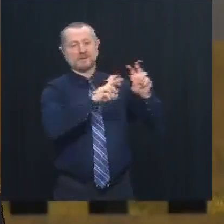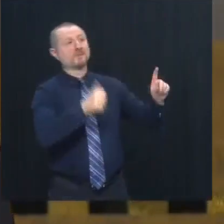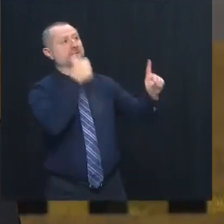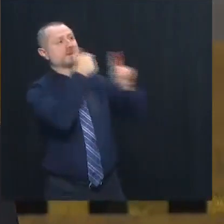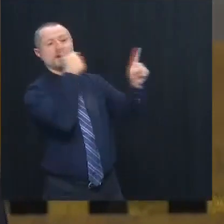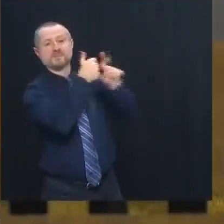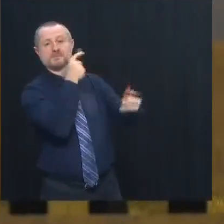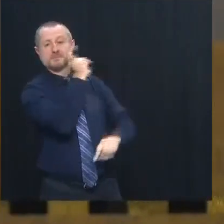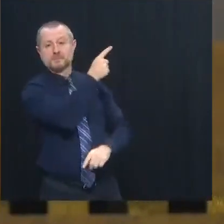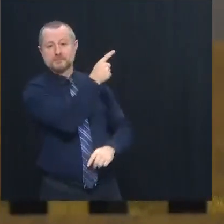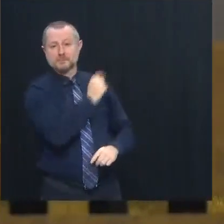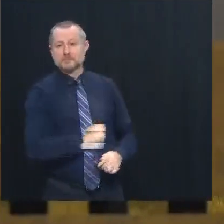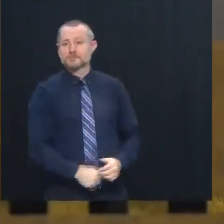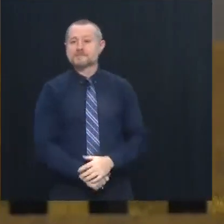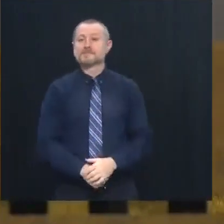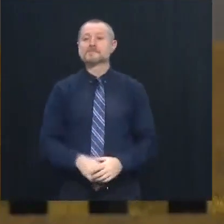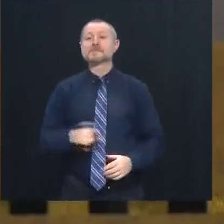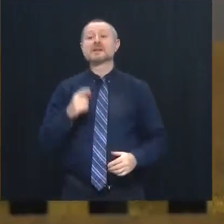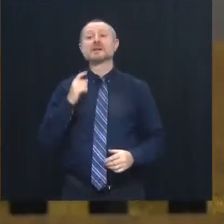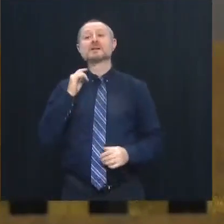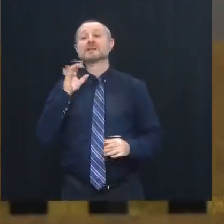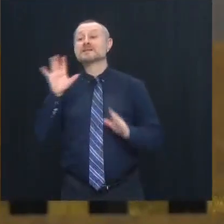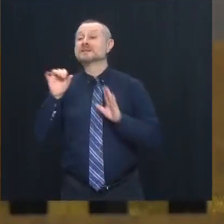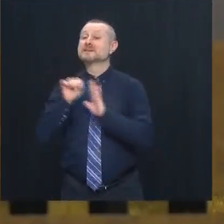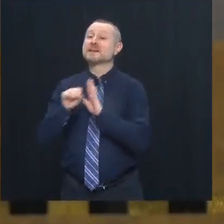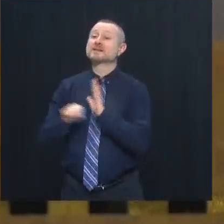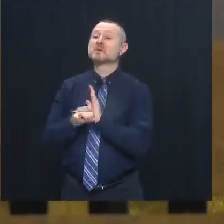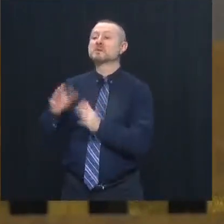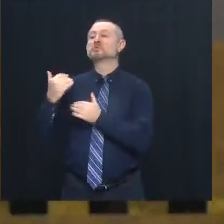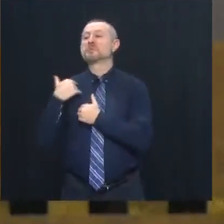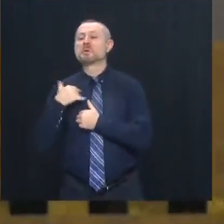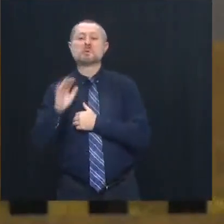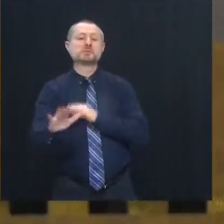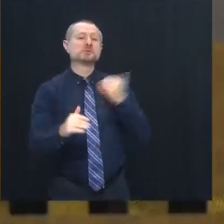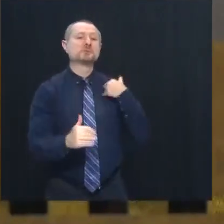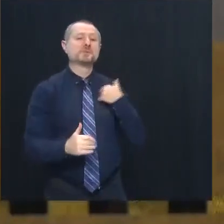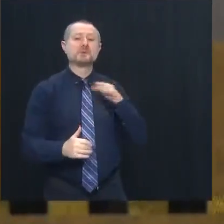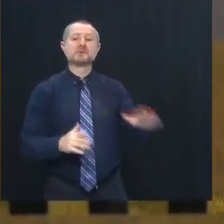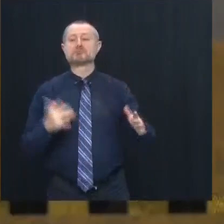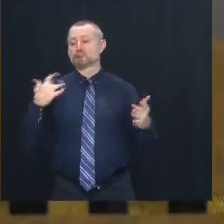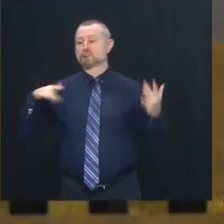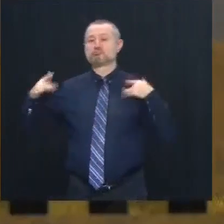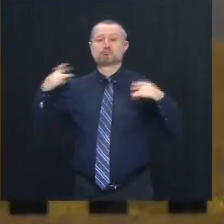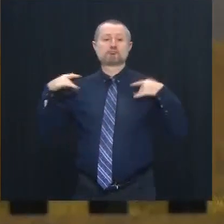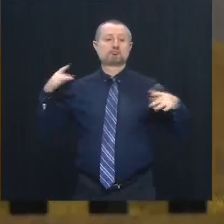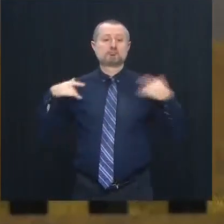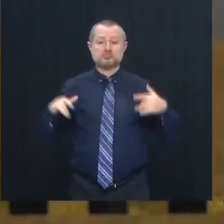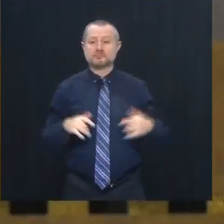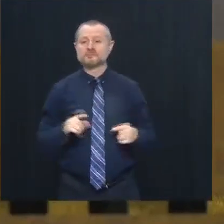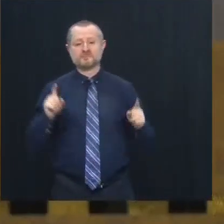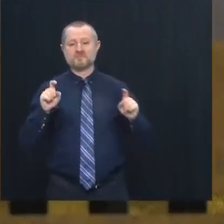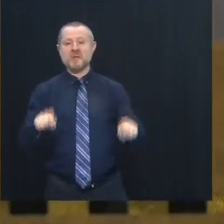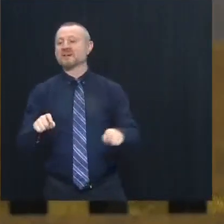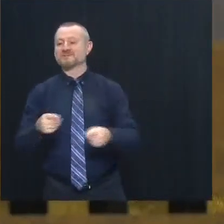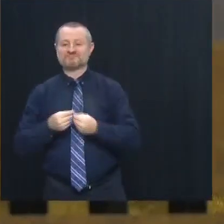IS POINT FINGERS. IT'S WITH TIME THEY LOOK IN THE